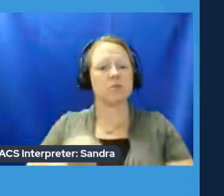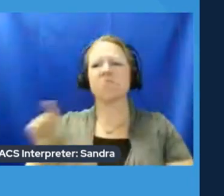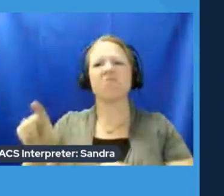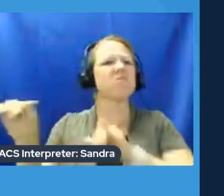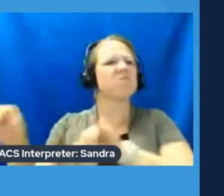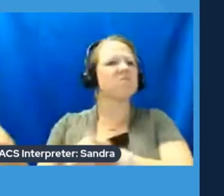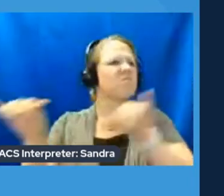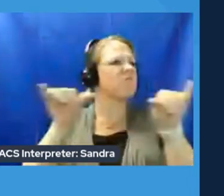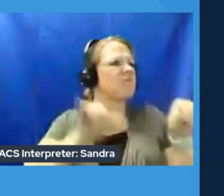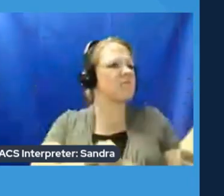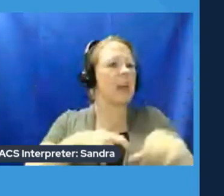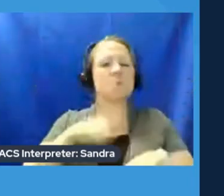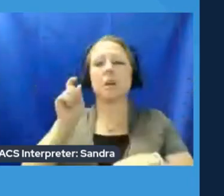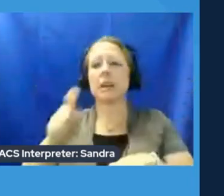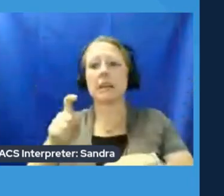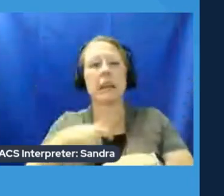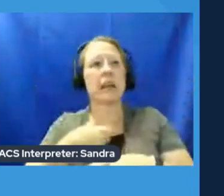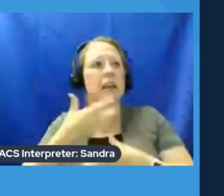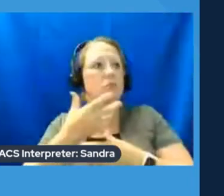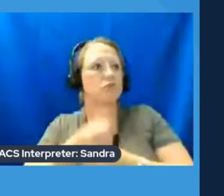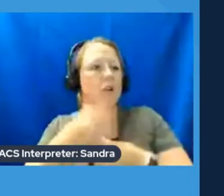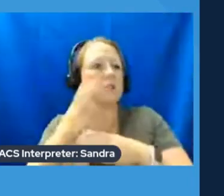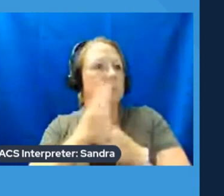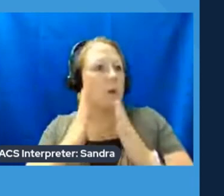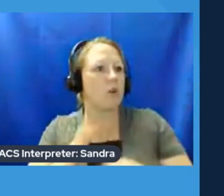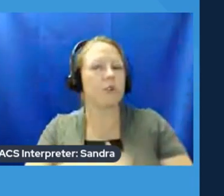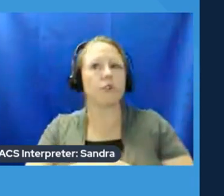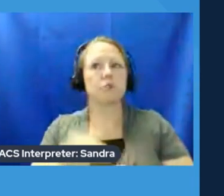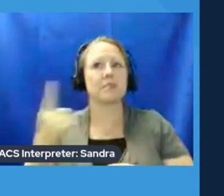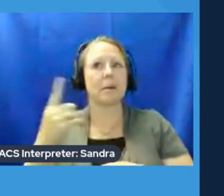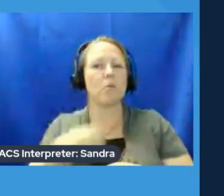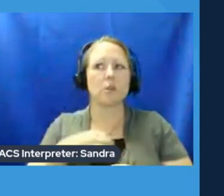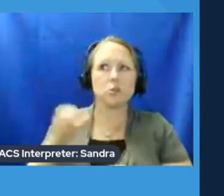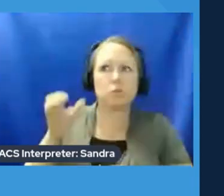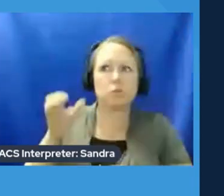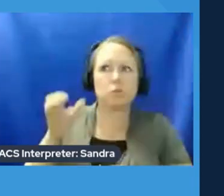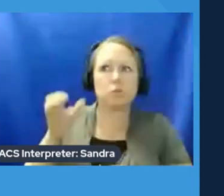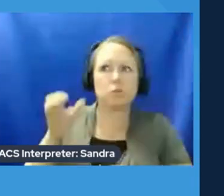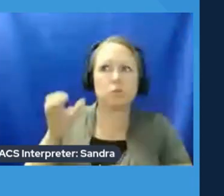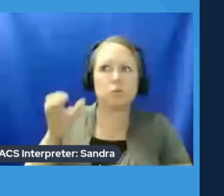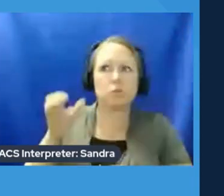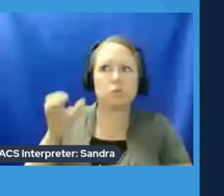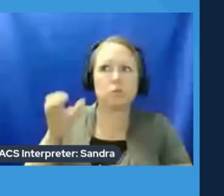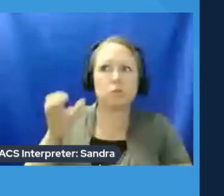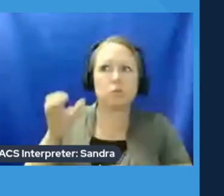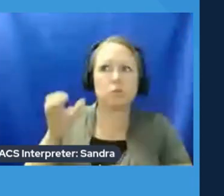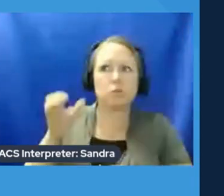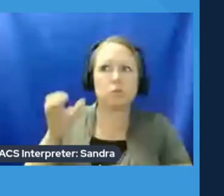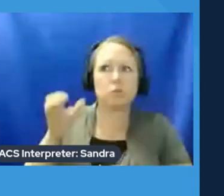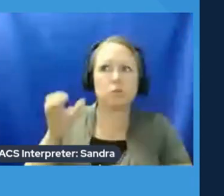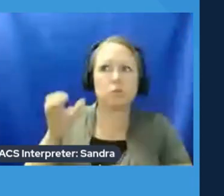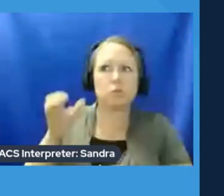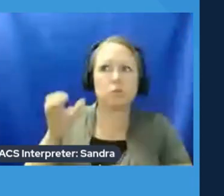a sounding board, a person that they can try out an idea with knowing that they will be met with support